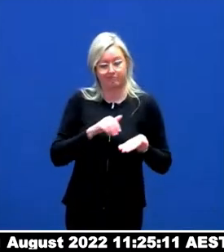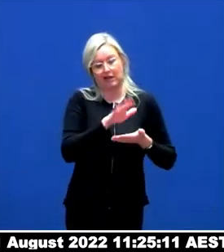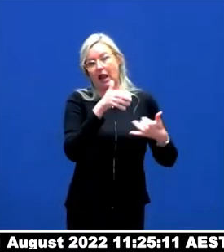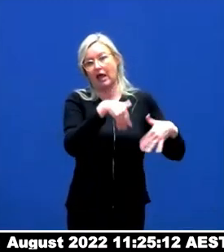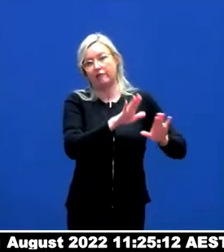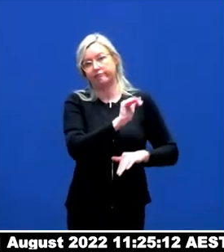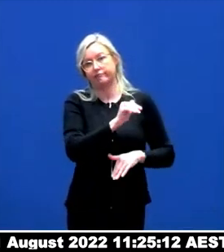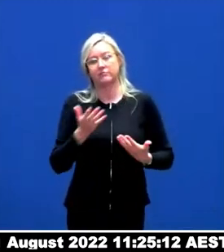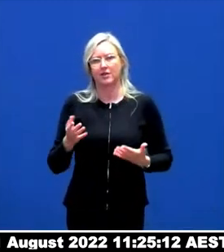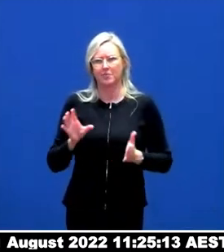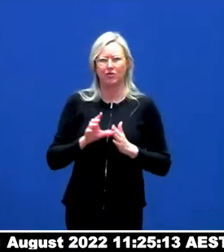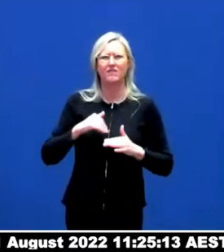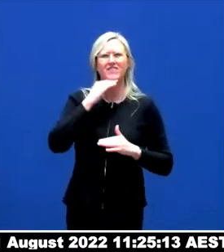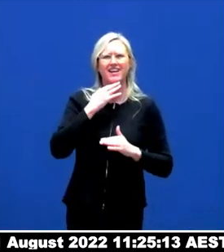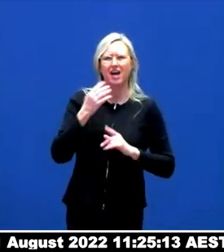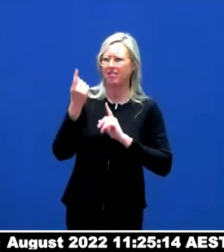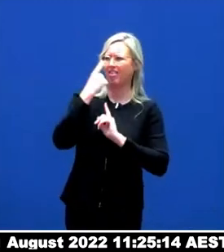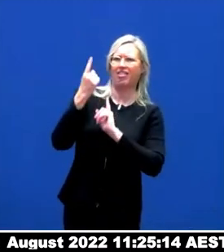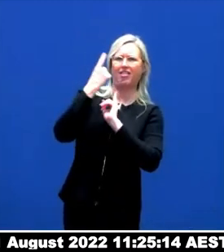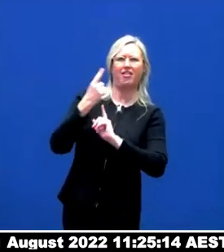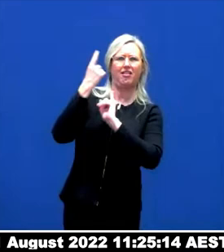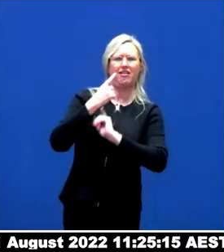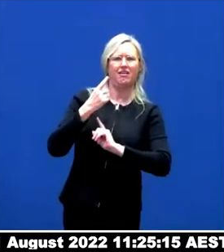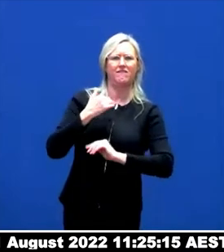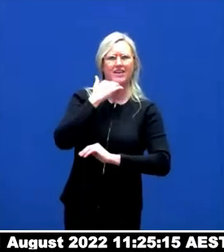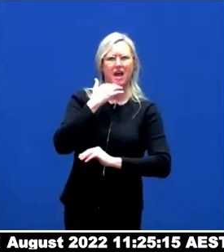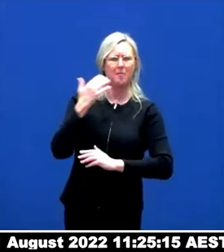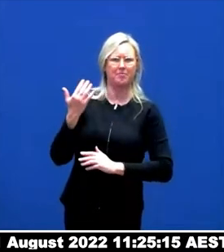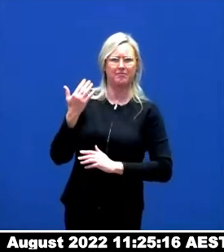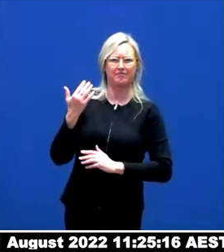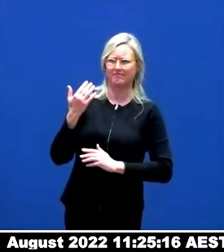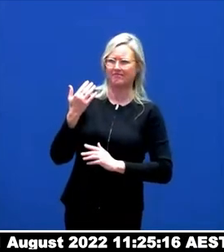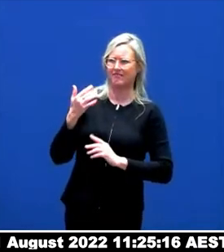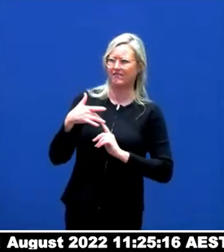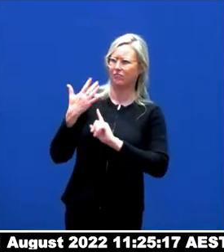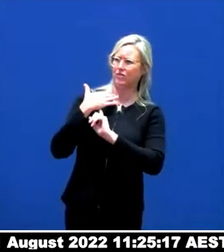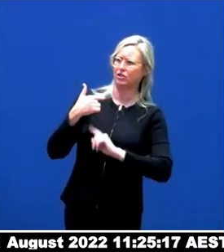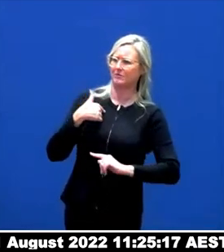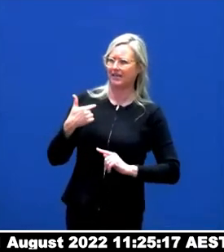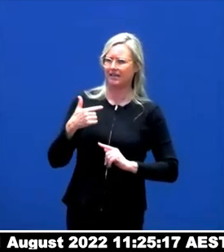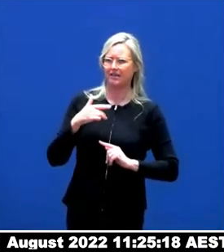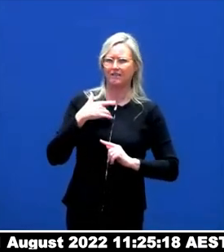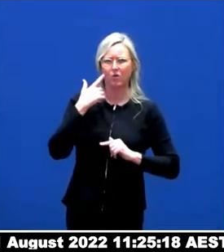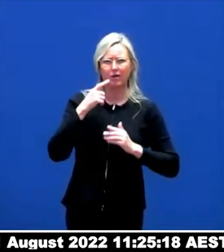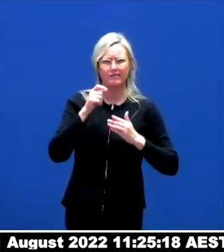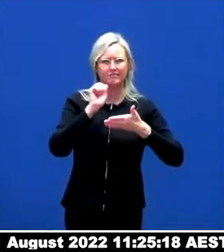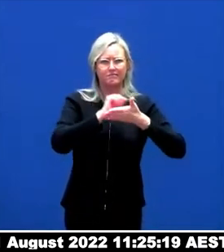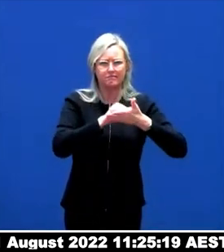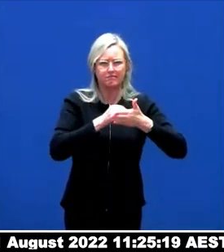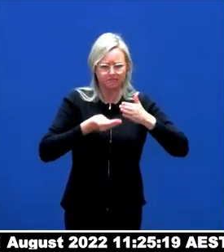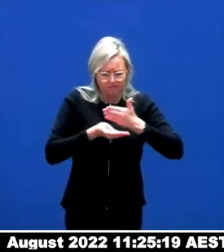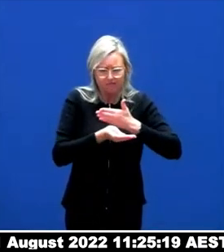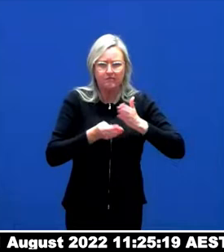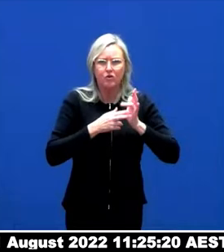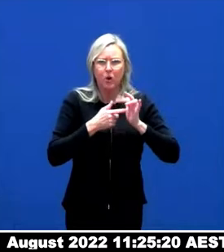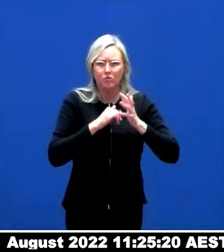caretaker was treating you as well as not treating other people fairly or unfairly.